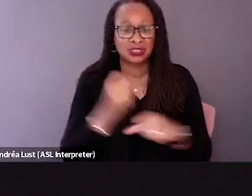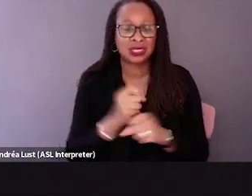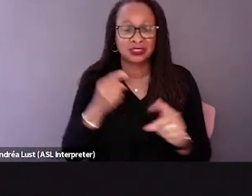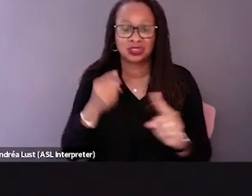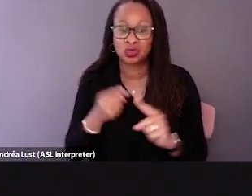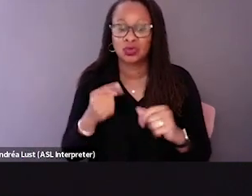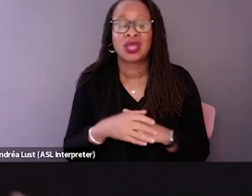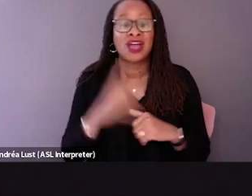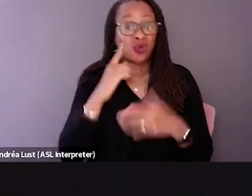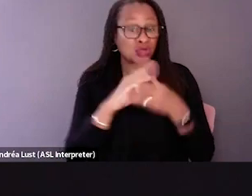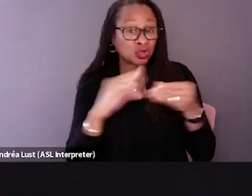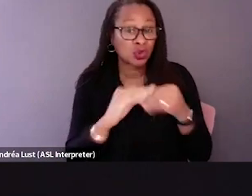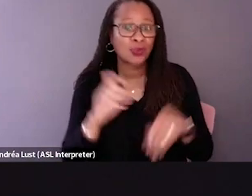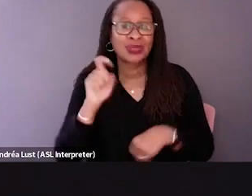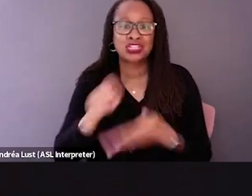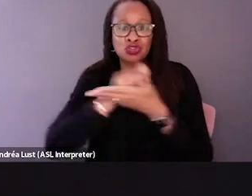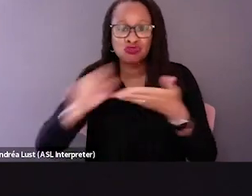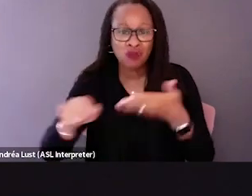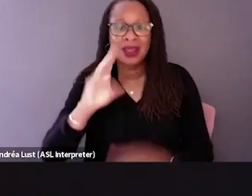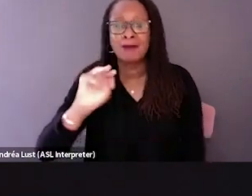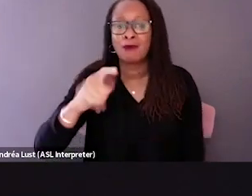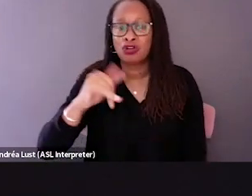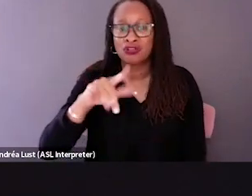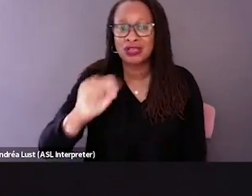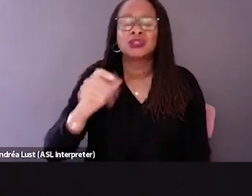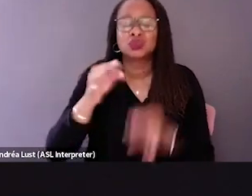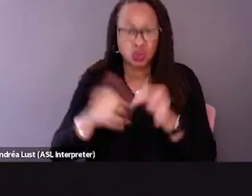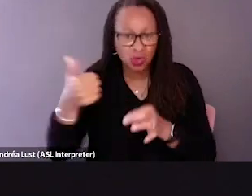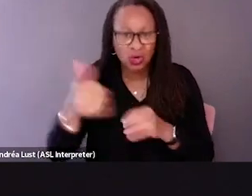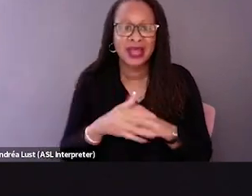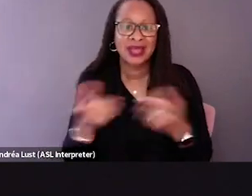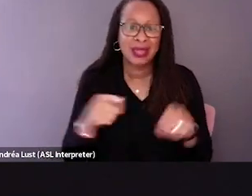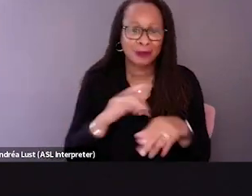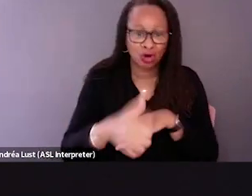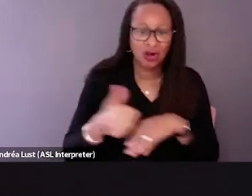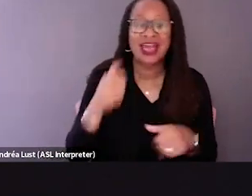For the narrative, we needed her to write Margaret sooner. We needed that to come earlier in the film and then the letters to come earlier,